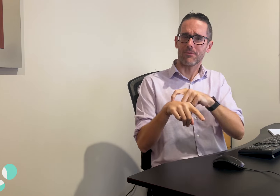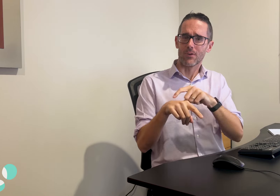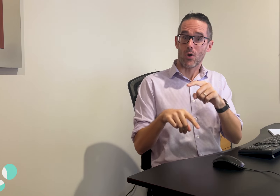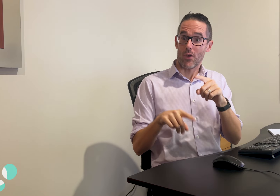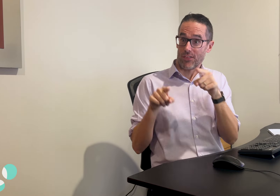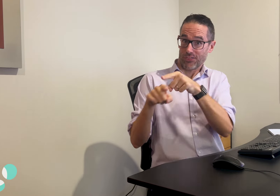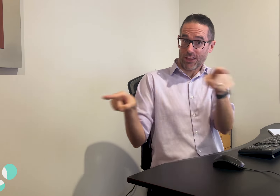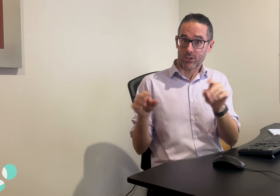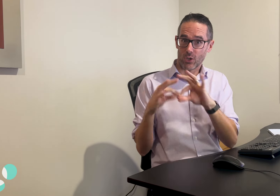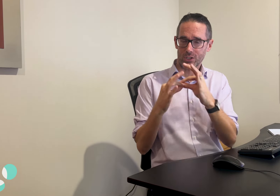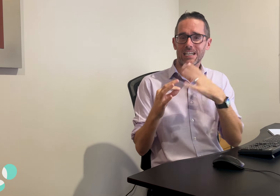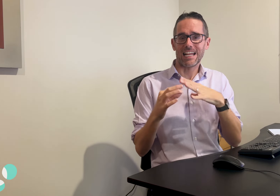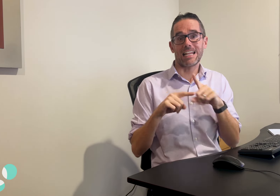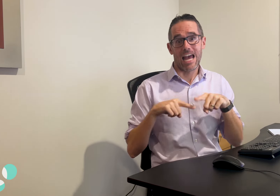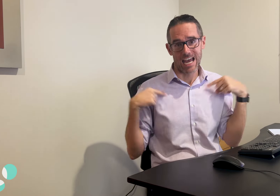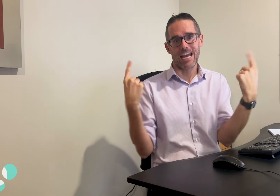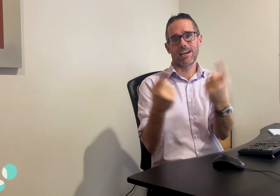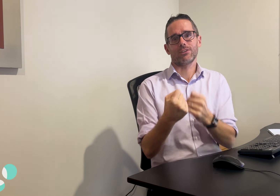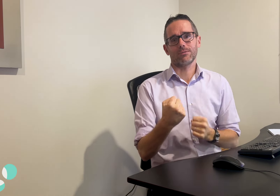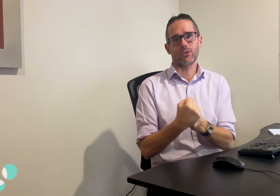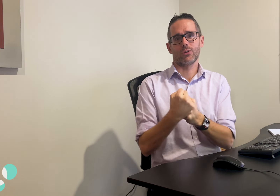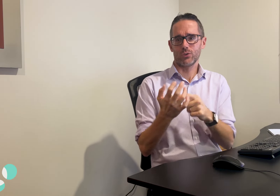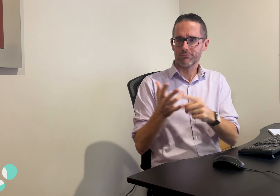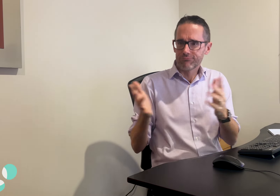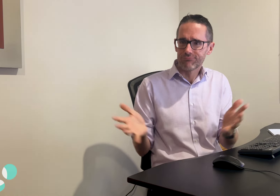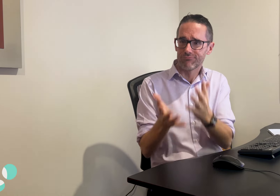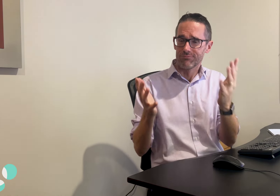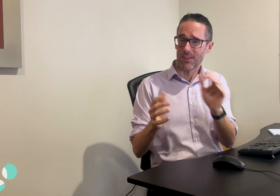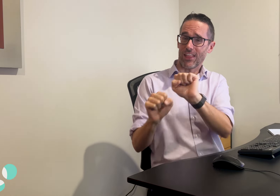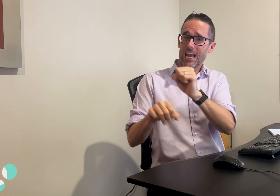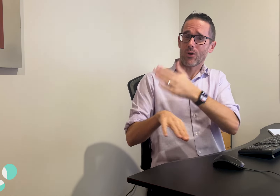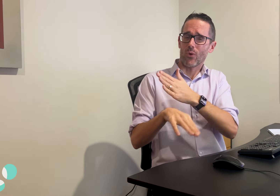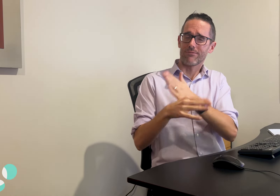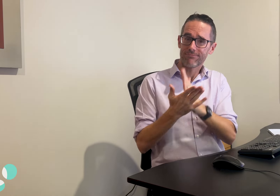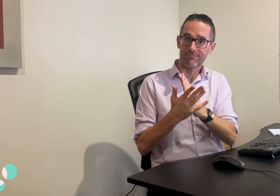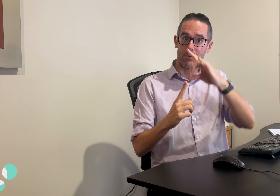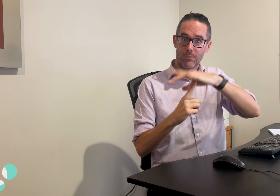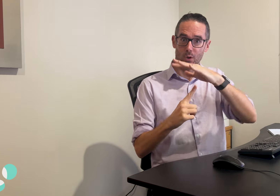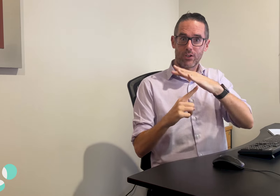but these organisations also need our support to help mobilise the work they do.